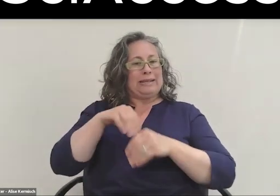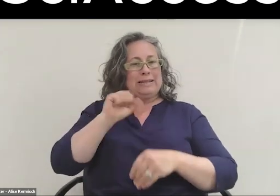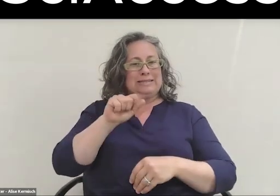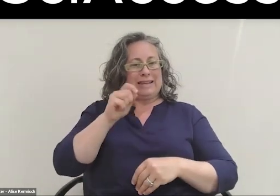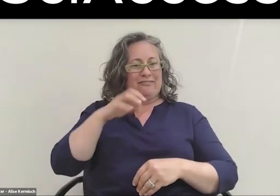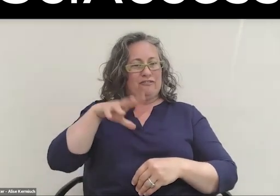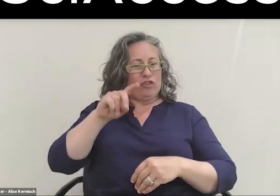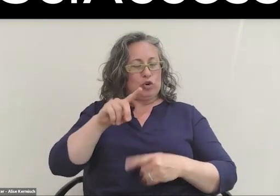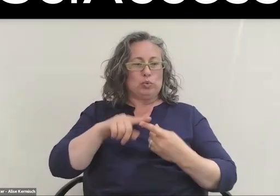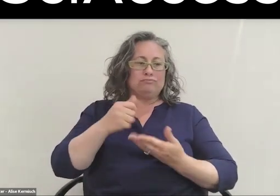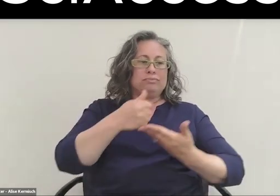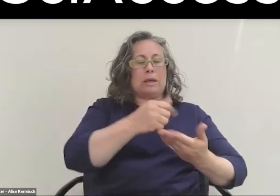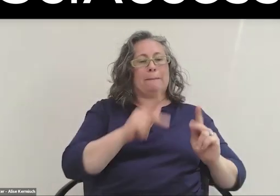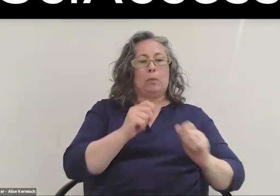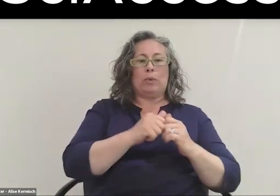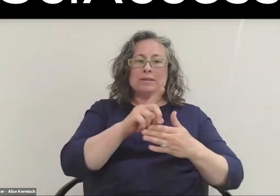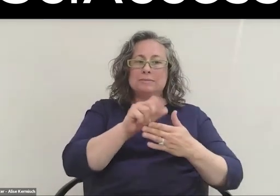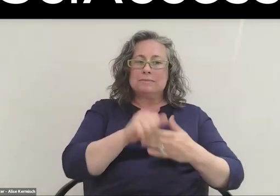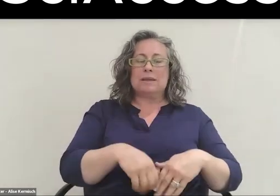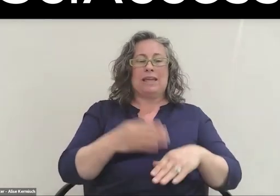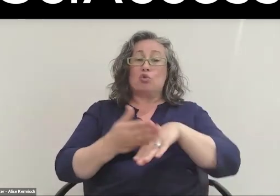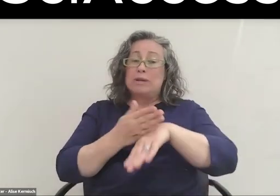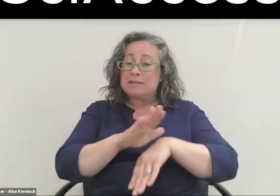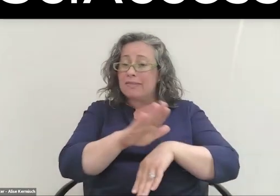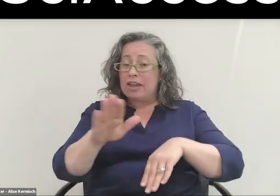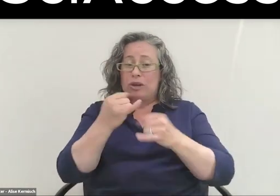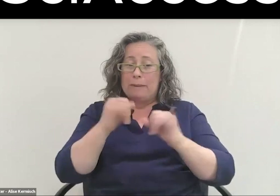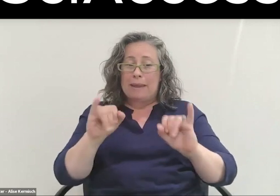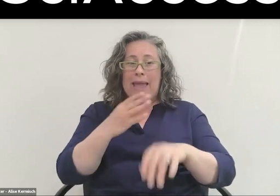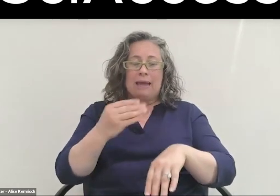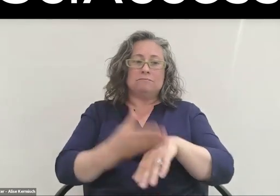with disabilities increase their independence and improve their quality of life.